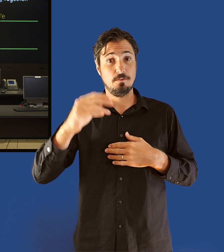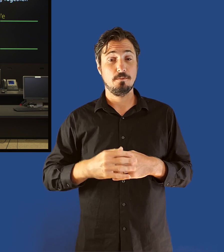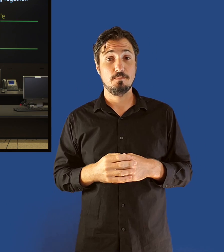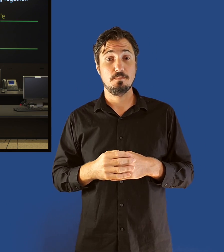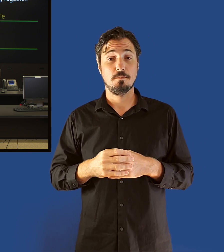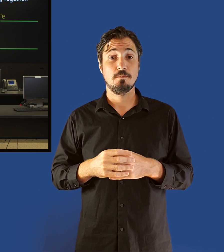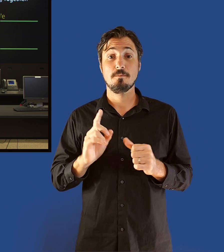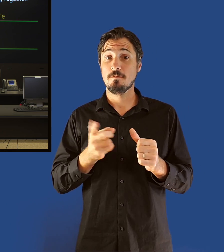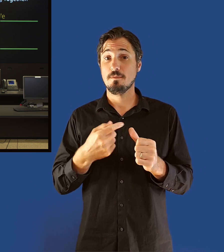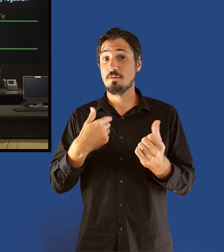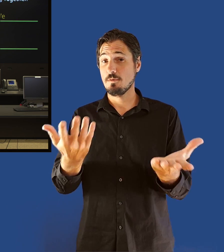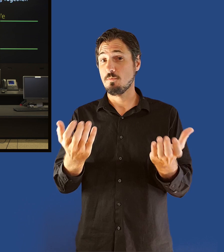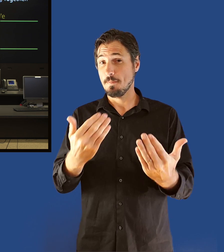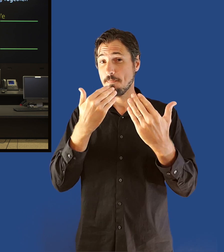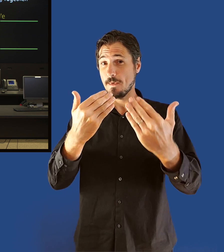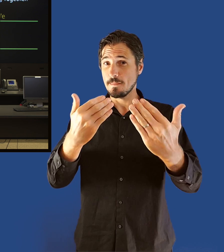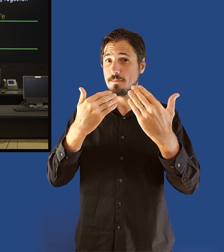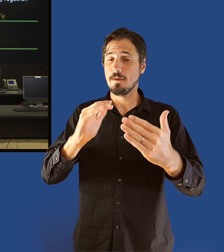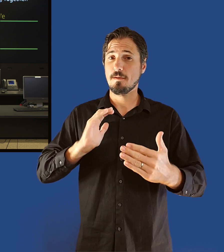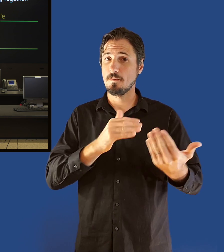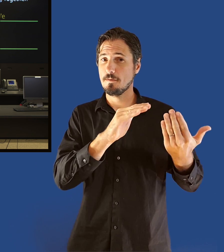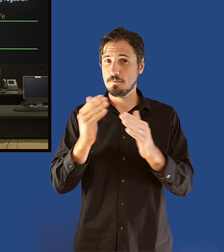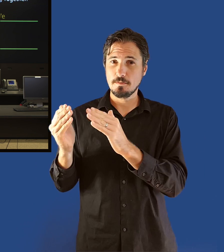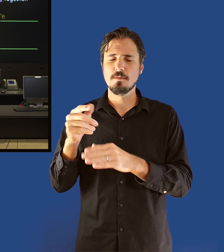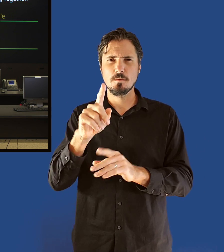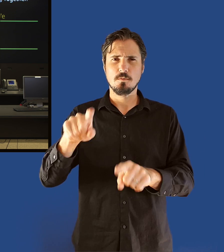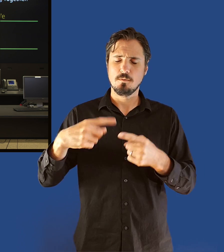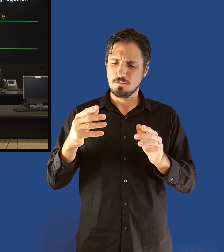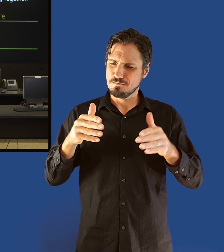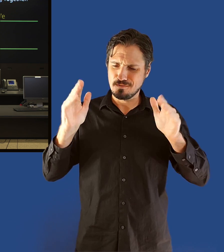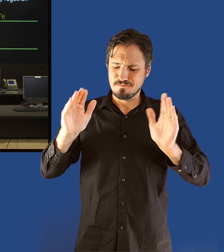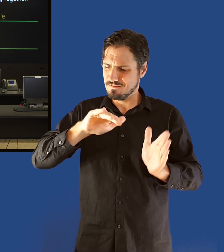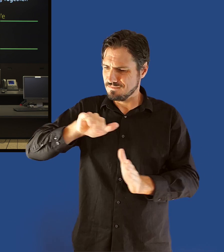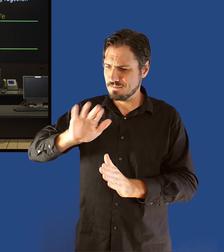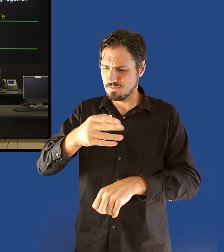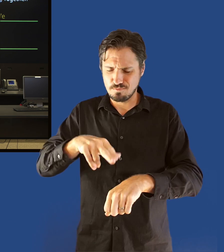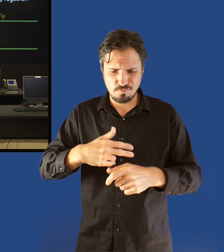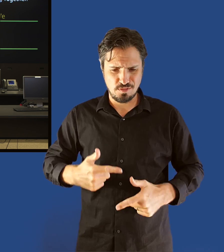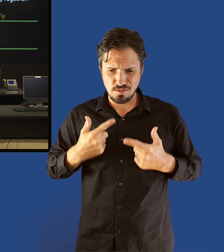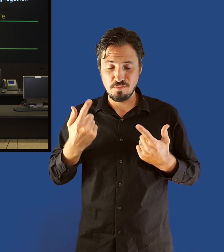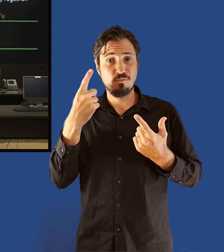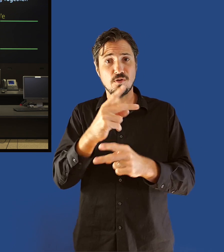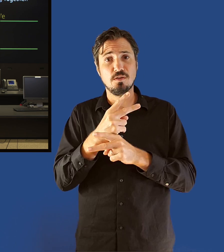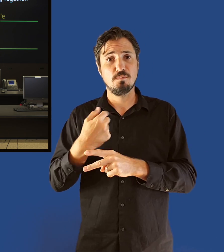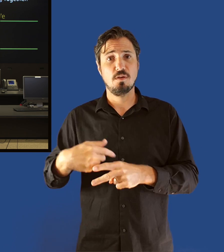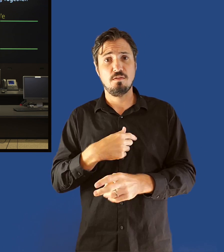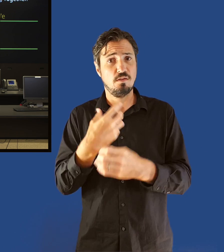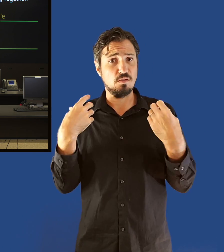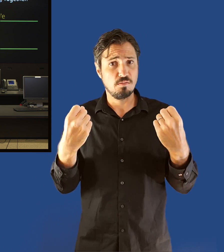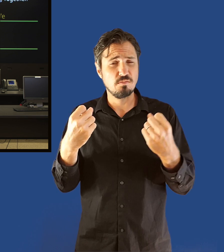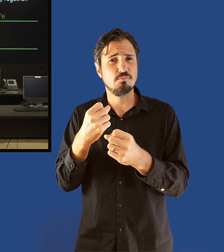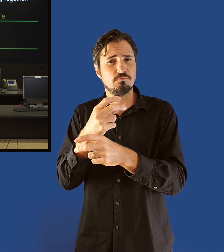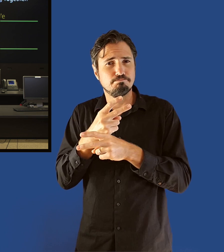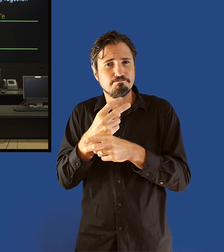First, I would like to thank our community for all the sacrifices that have been made as we worked together to keep our community healthy and protect our limited public health care system.